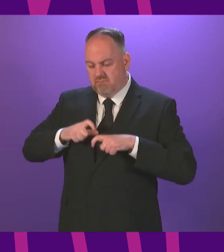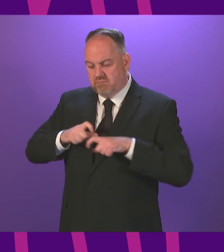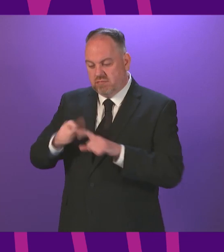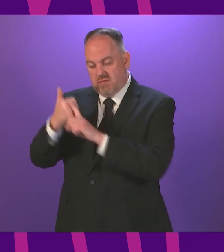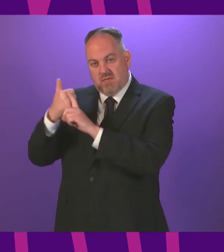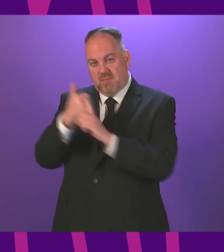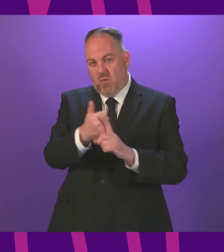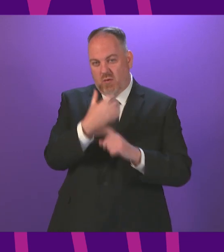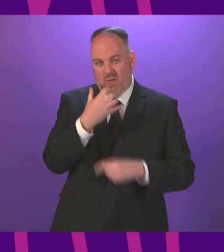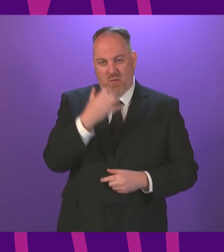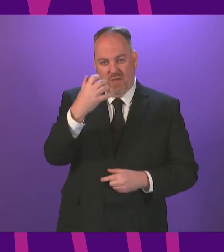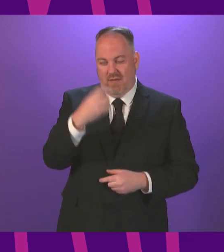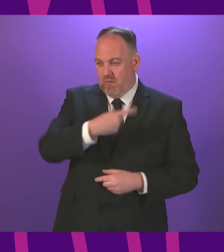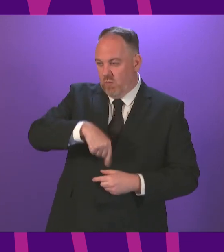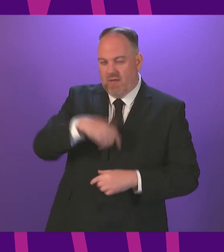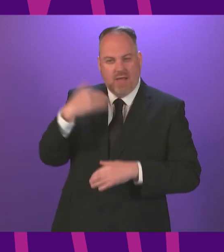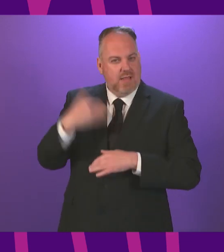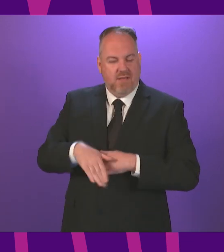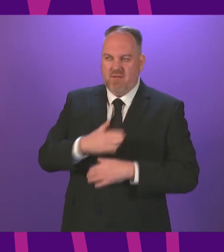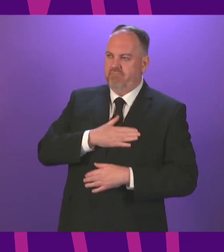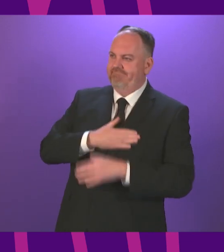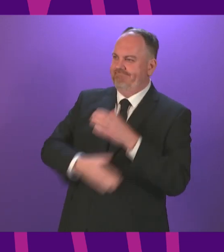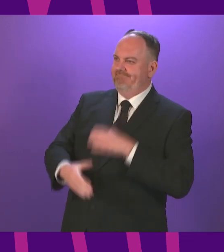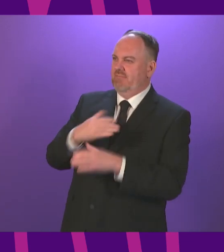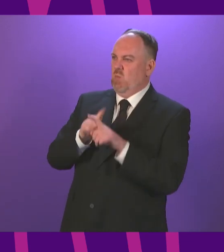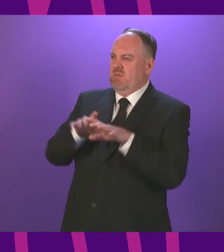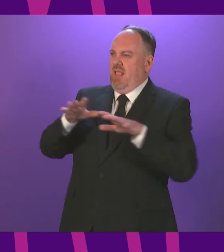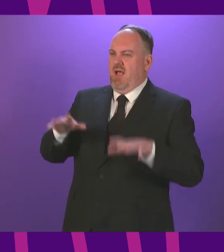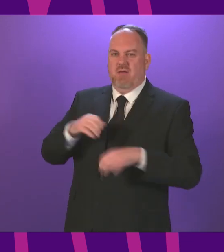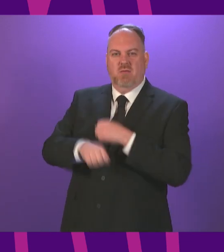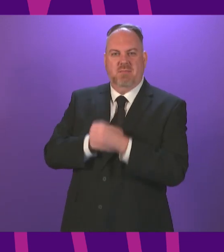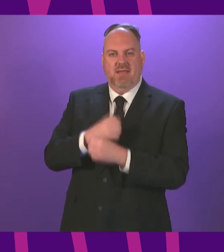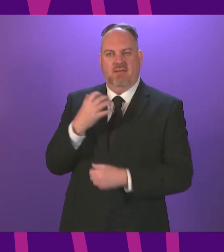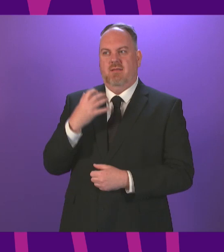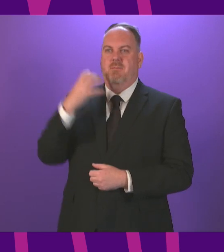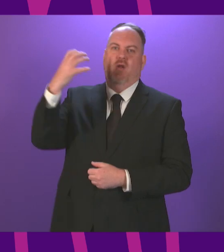us can even begin to understand the pressure of being monarch in what has often been described